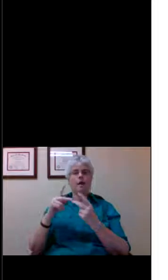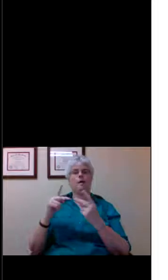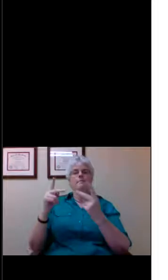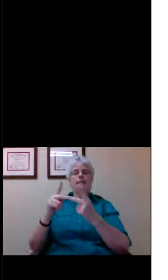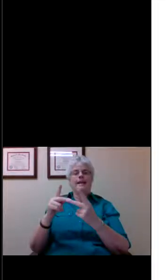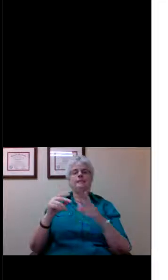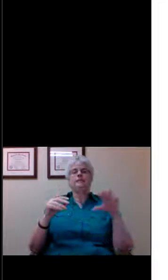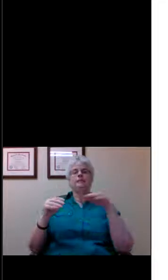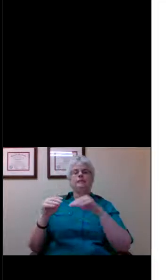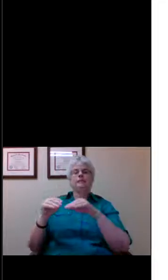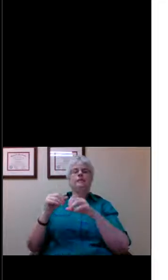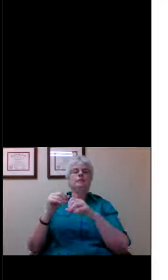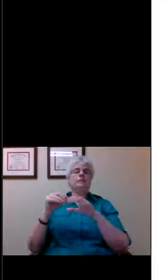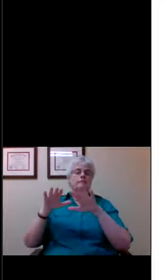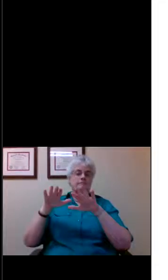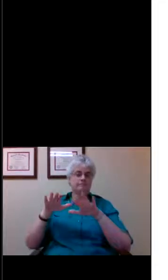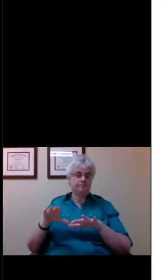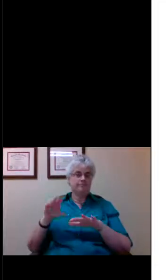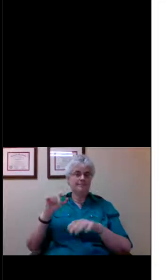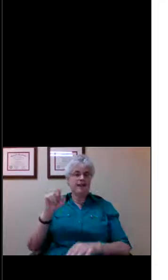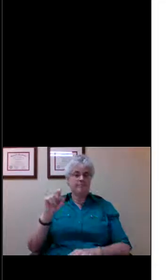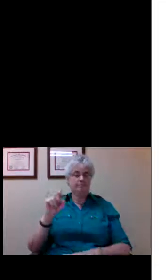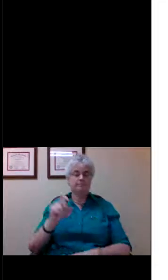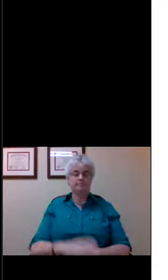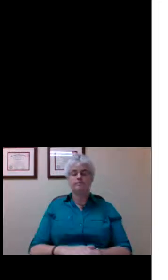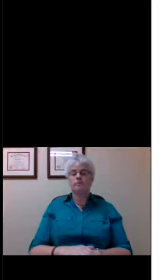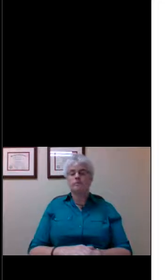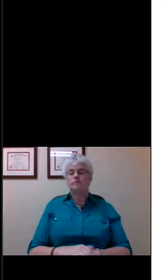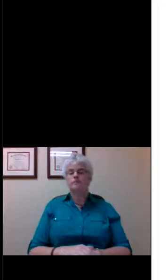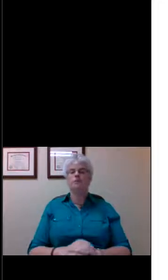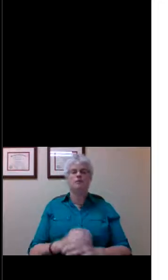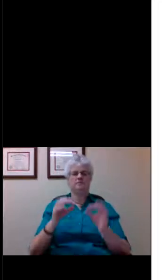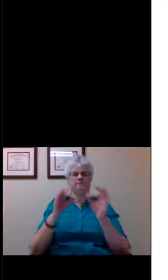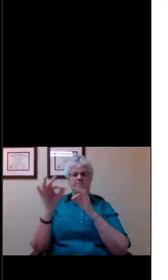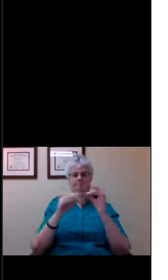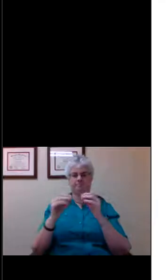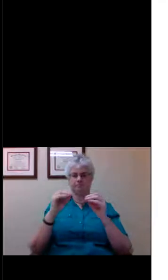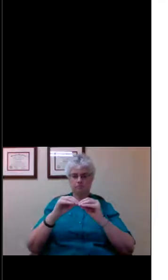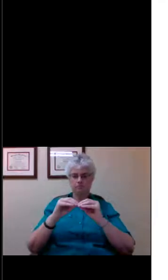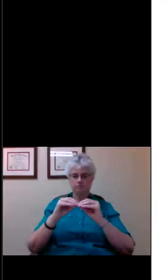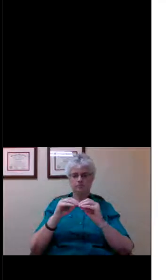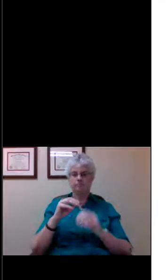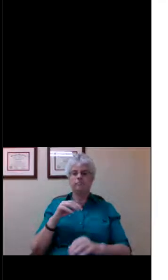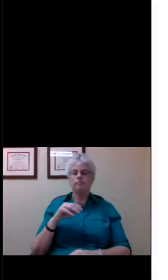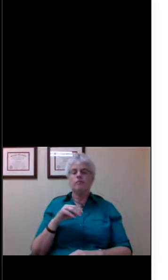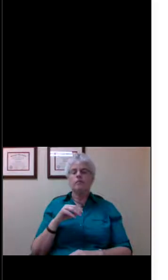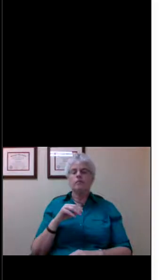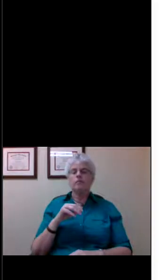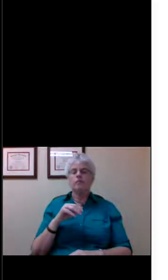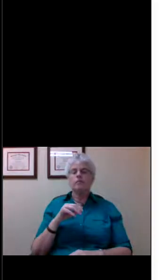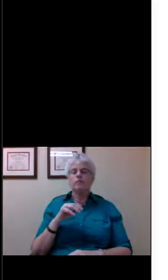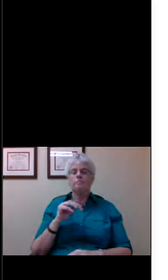programs are places where people can come in and feel stable? And I can